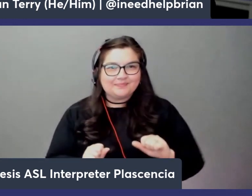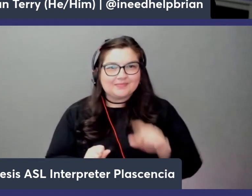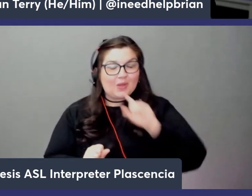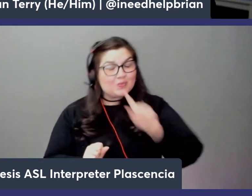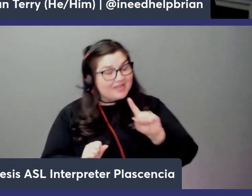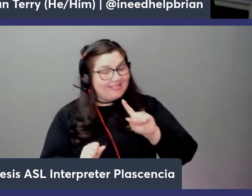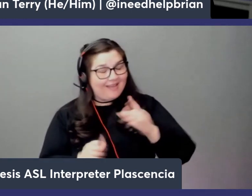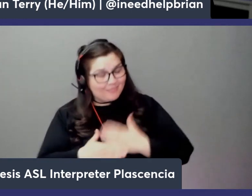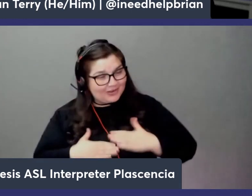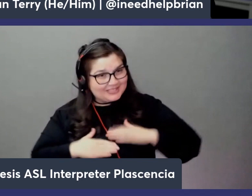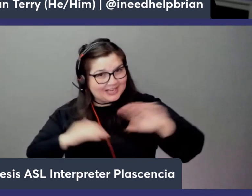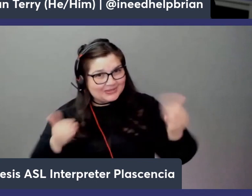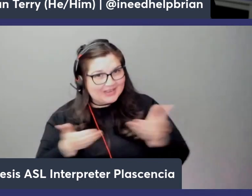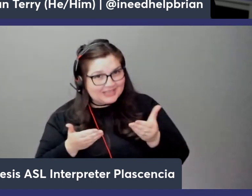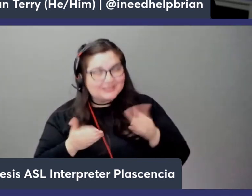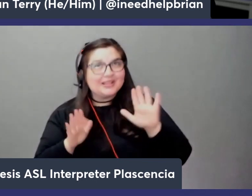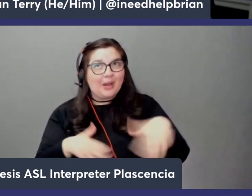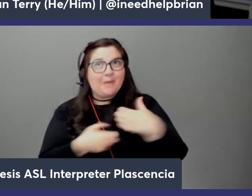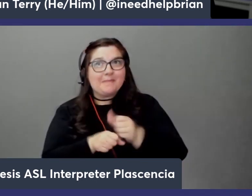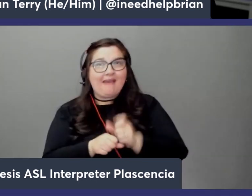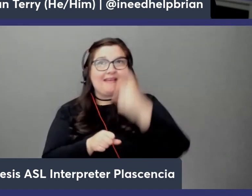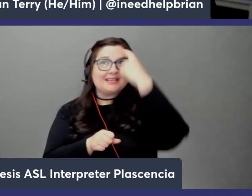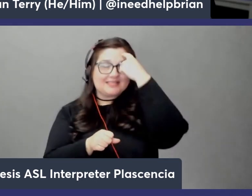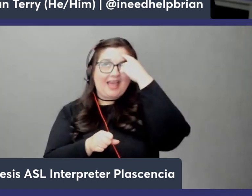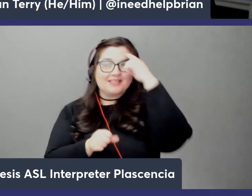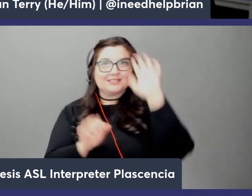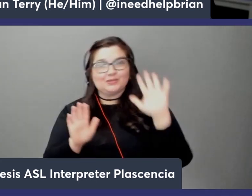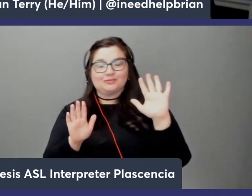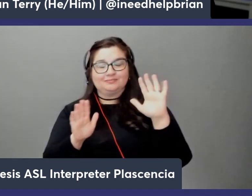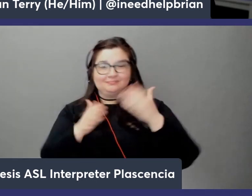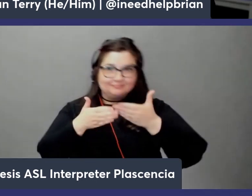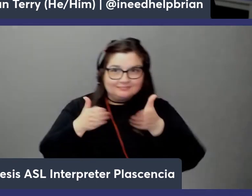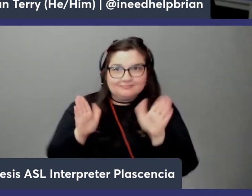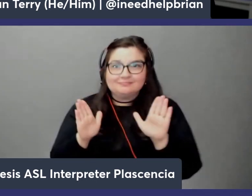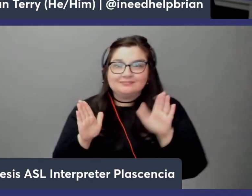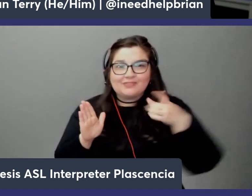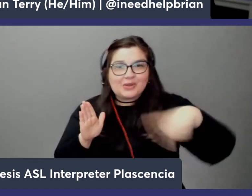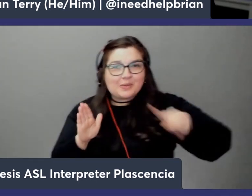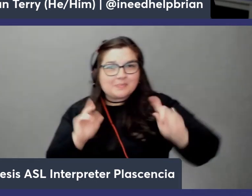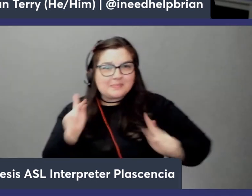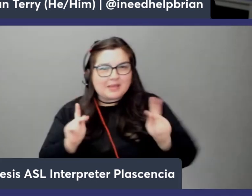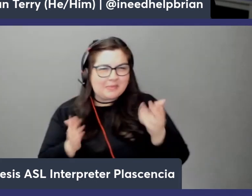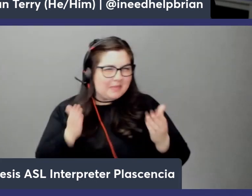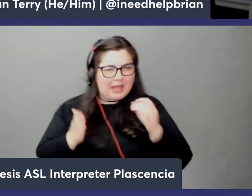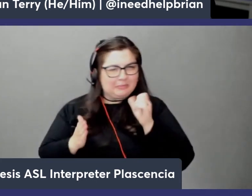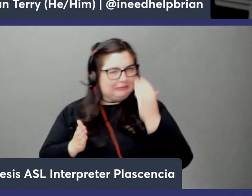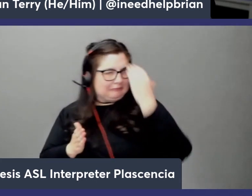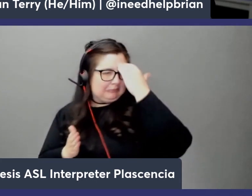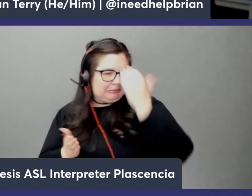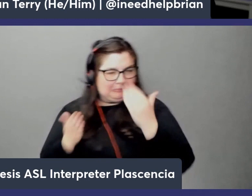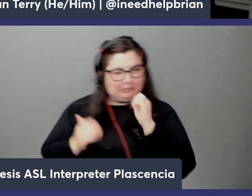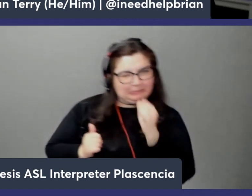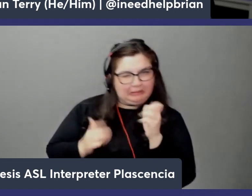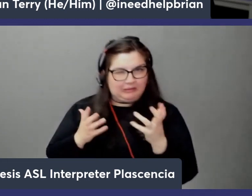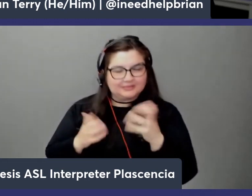So I think it makes sense for us to level set first of all, 'cause people may not be completely familiar with graph databases.